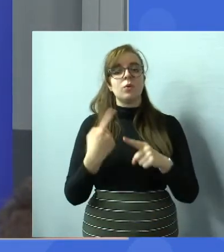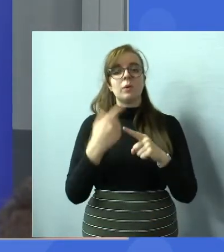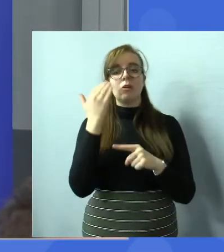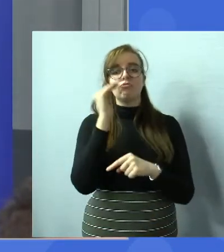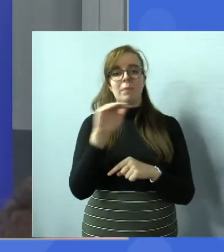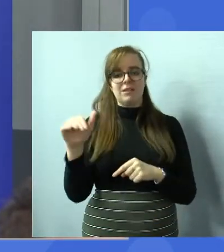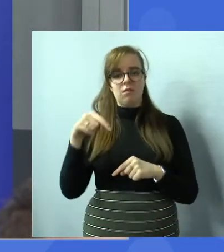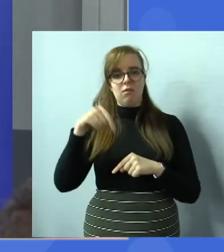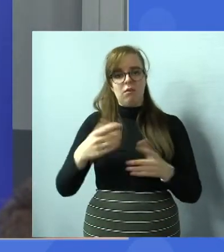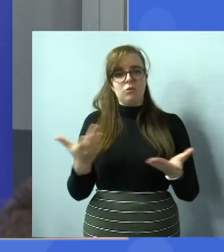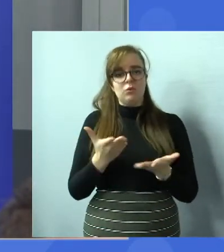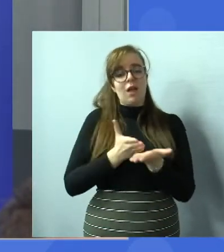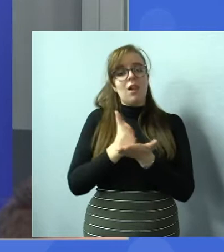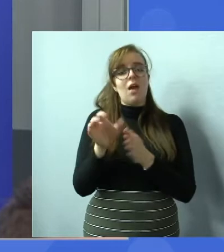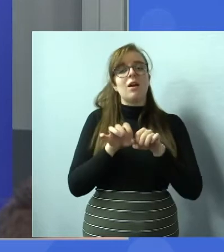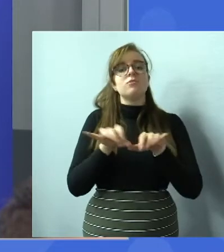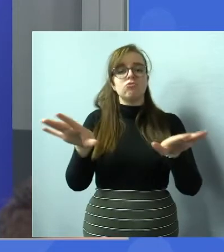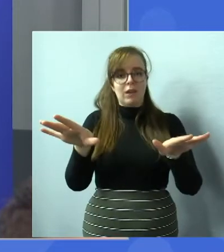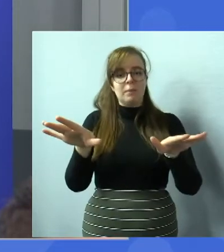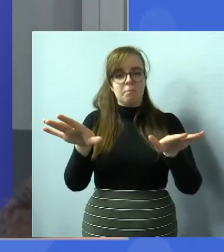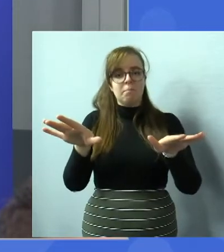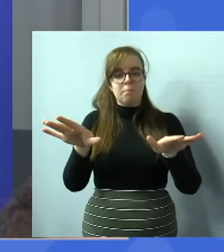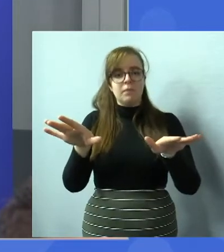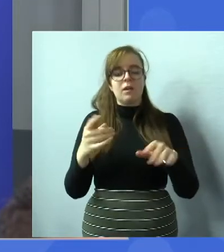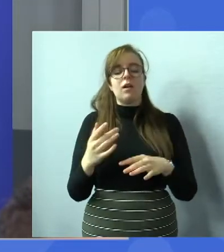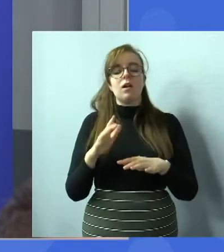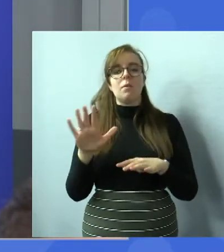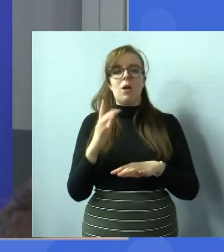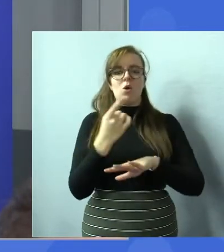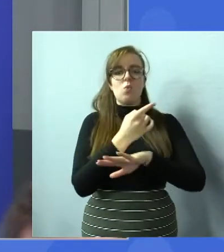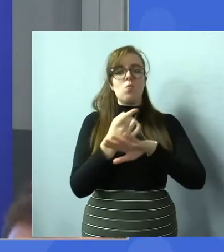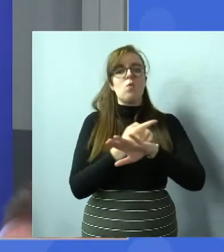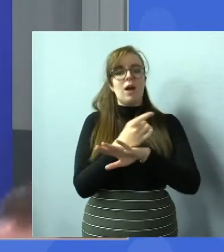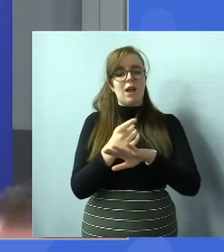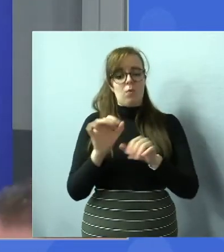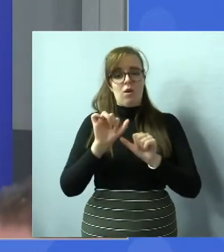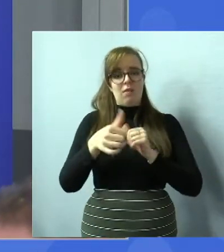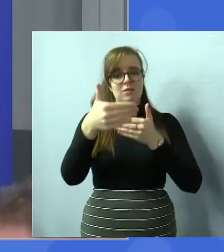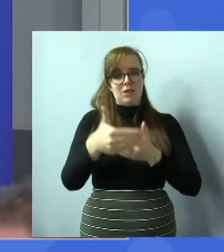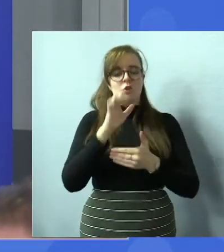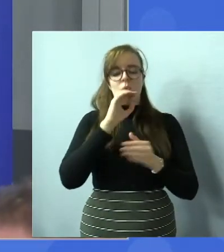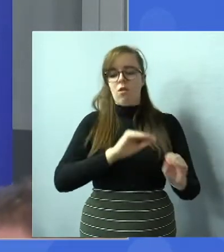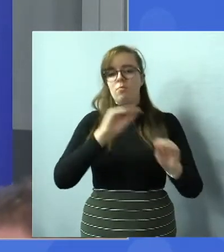streaming and this morning and that within about an hour after this session ends we'll be moving across to the auditorium